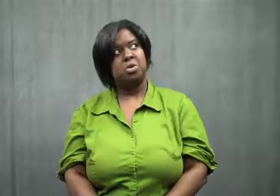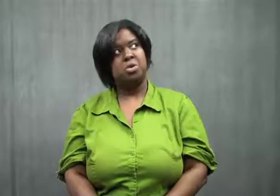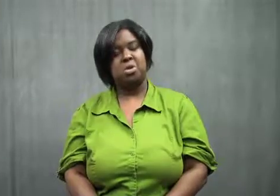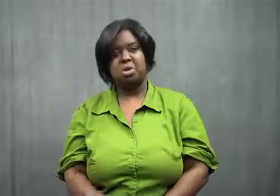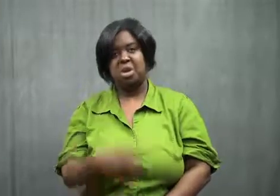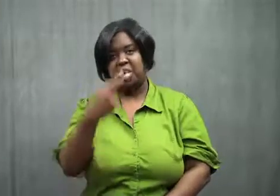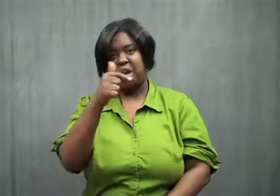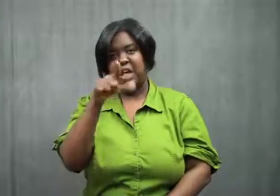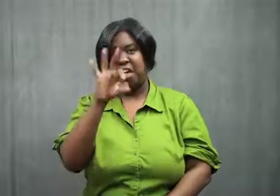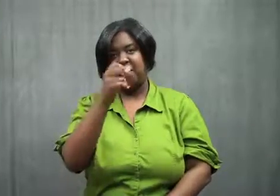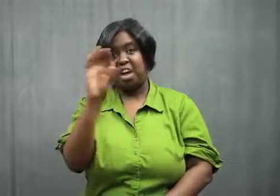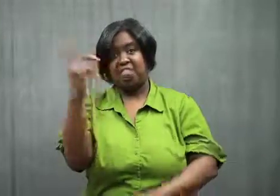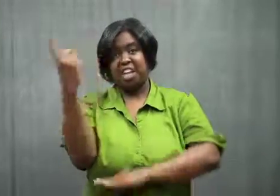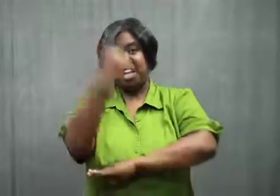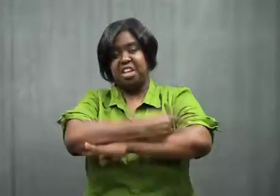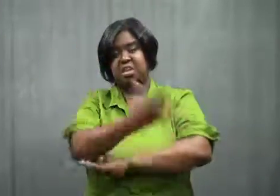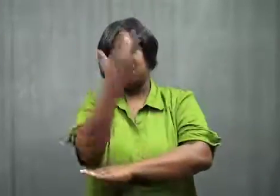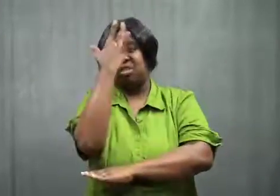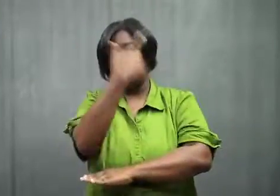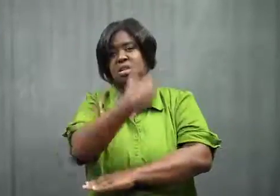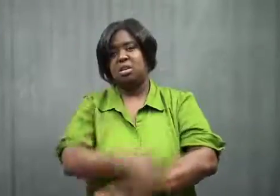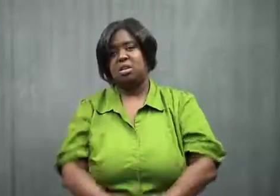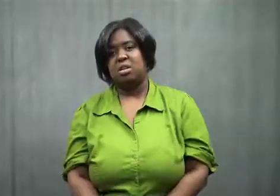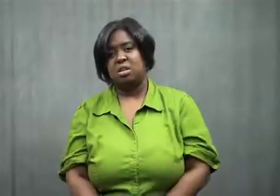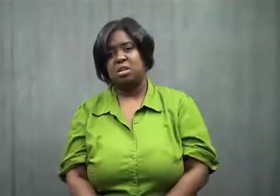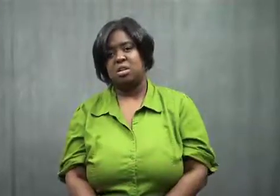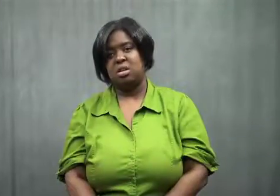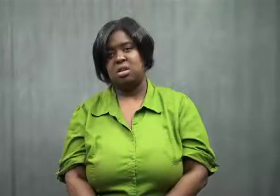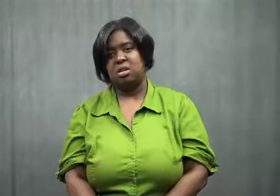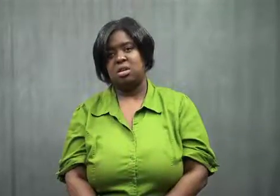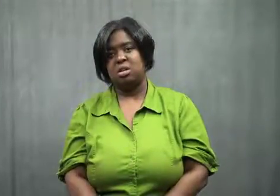She takes half the day, for crying out loud.